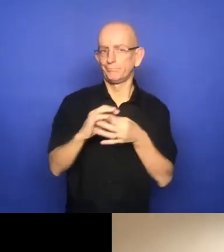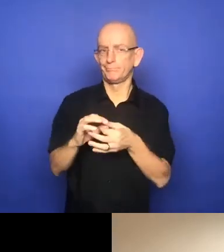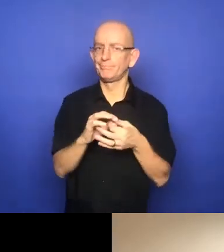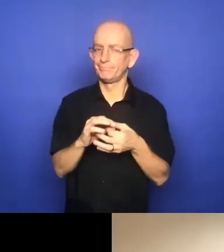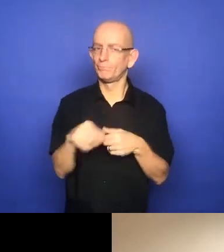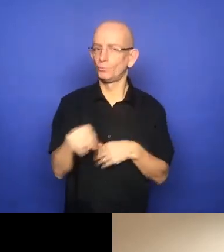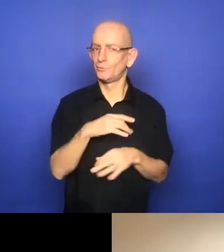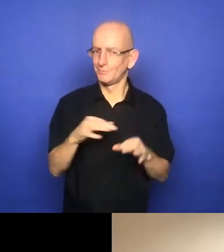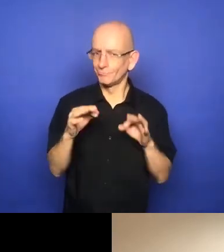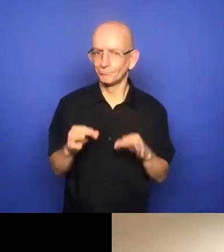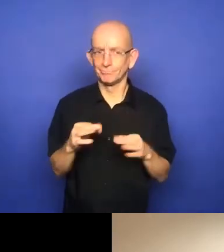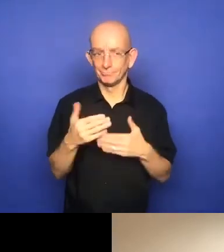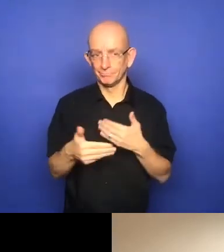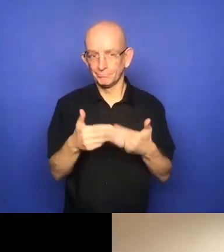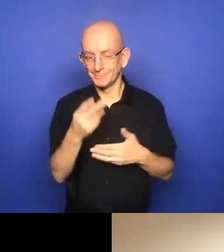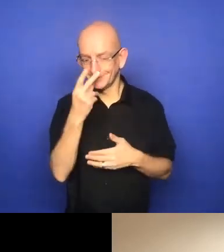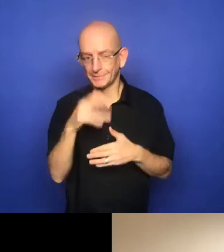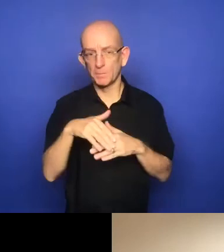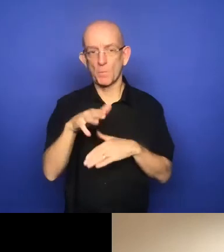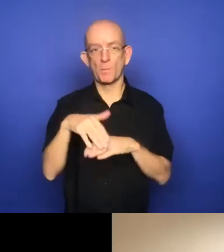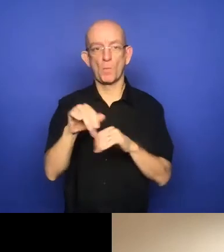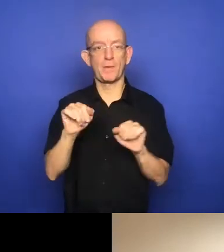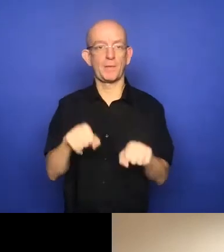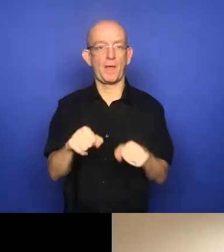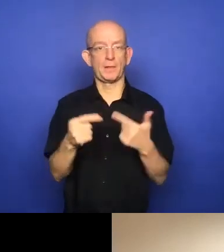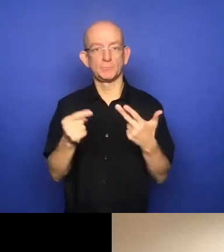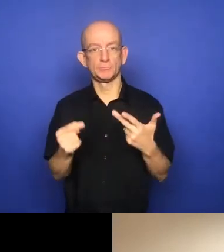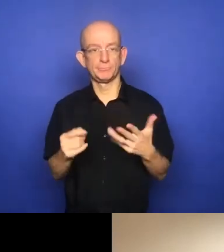launching more opportunities for this Toolkit to be used.